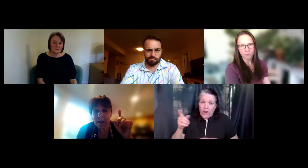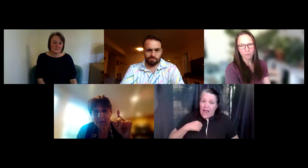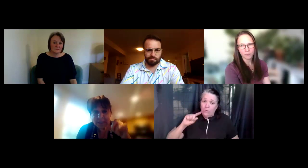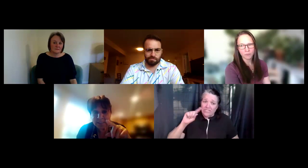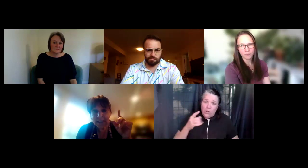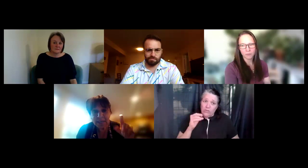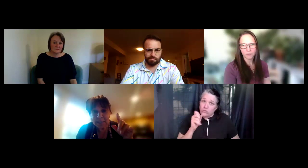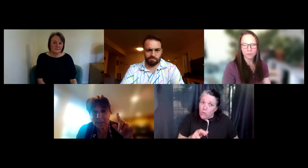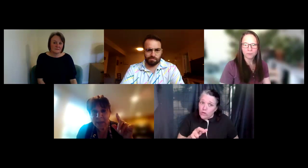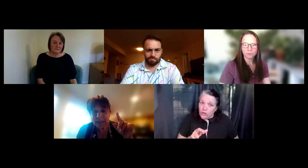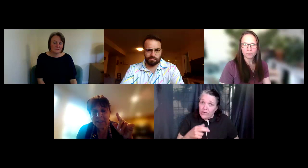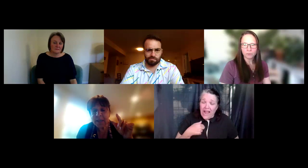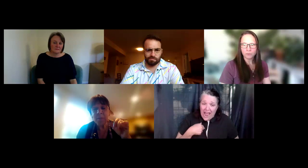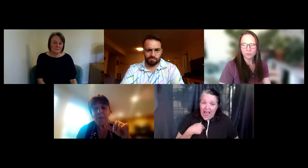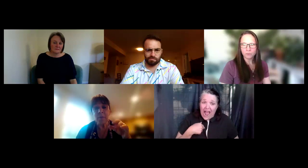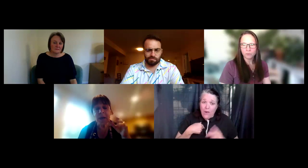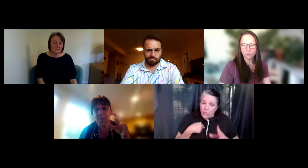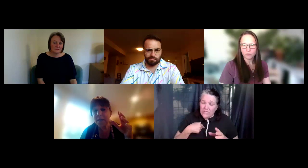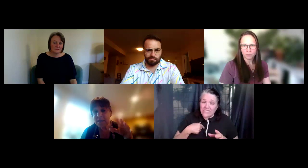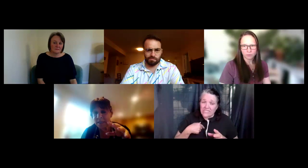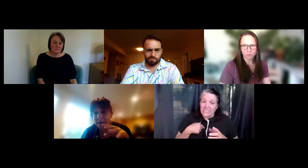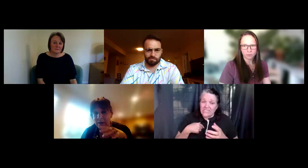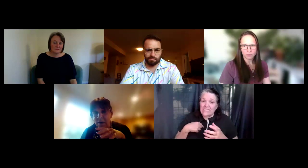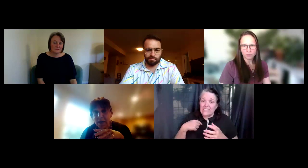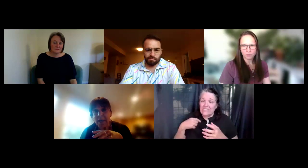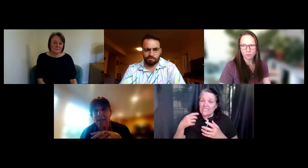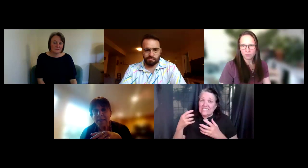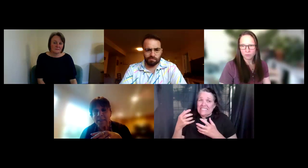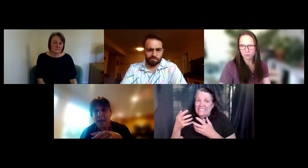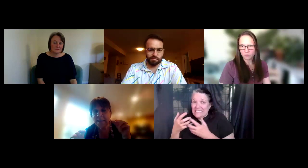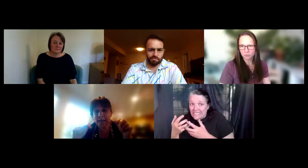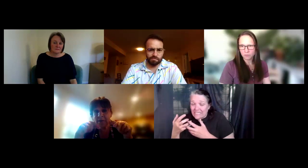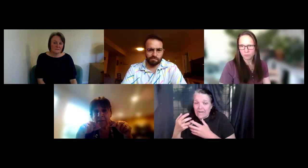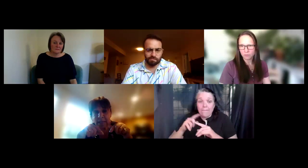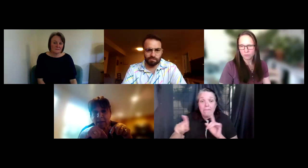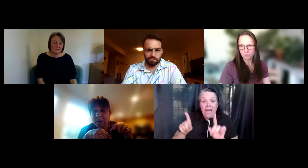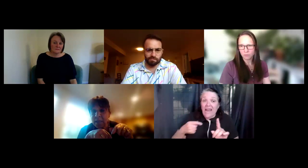I was a six out of six match. But what I wanted to share is I did everything here